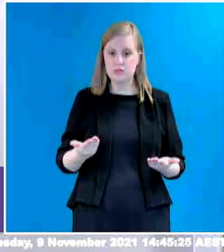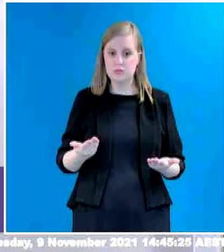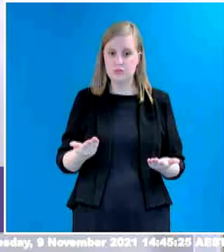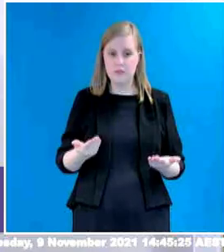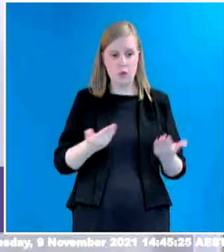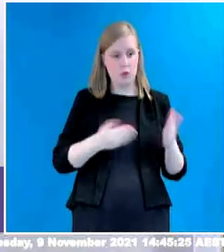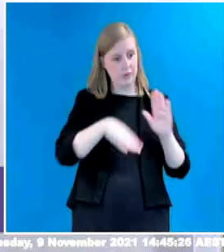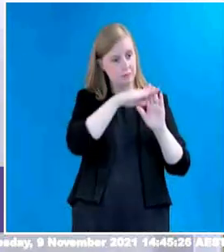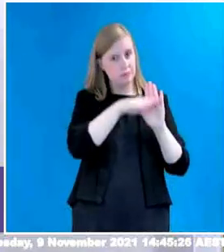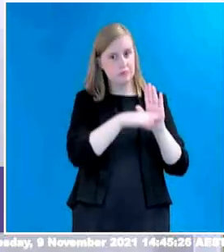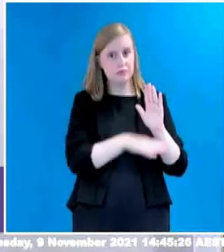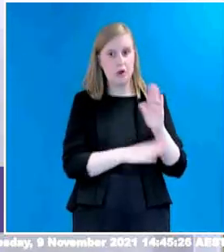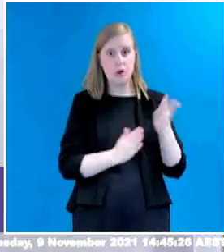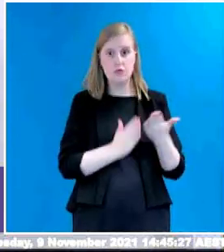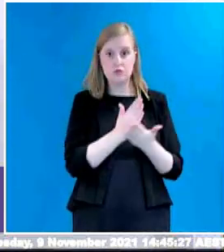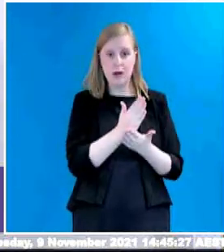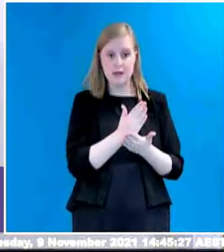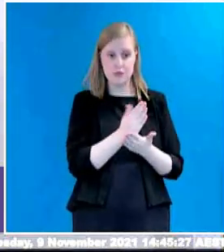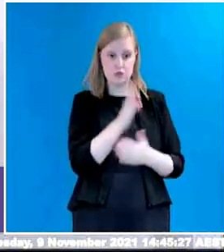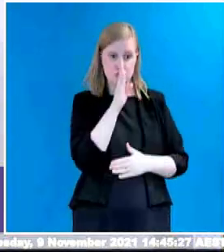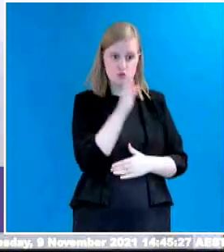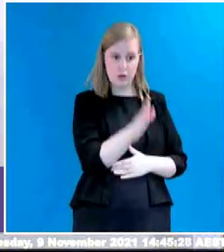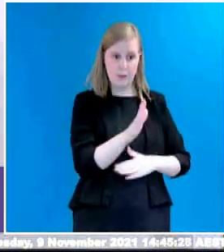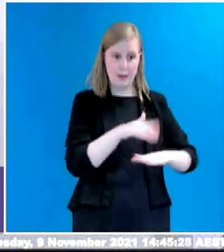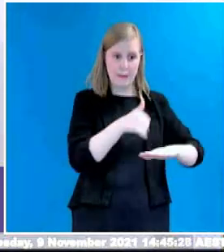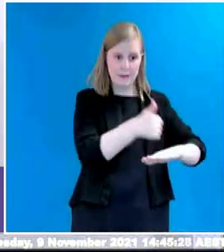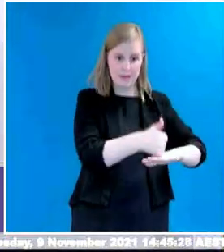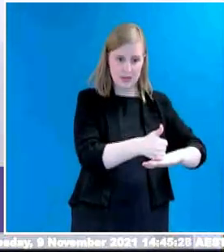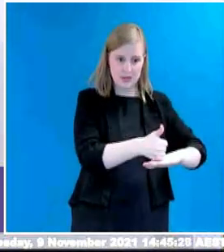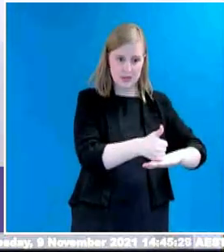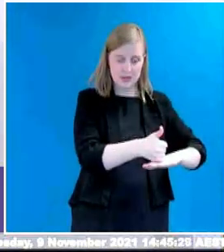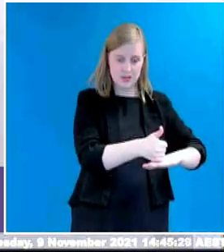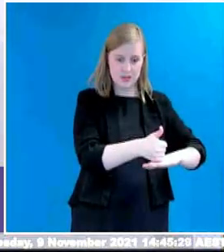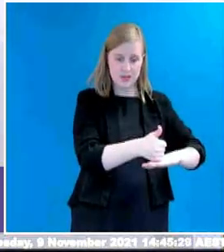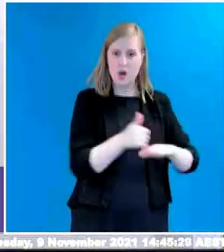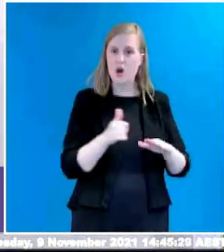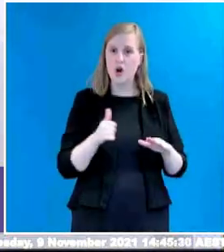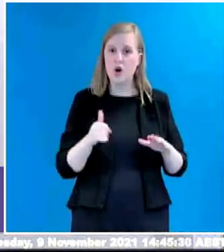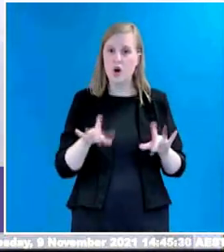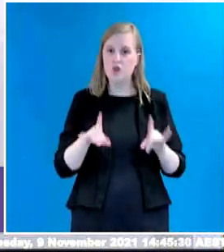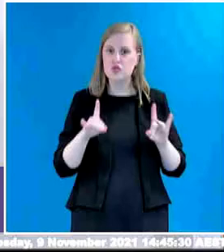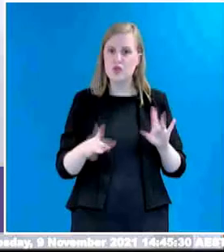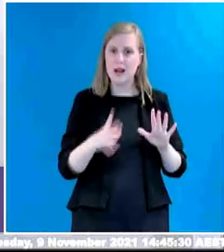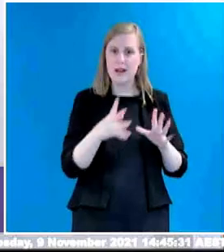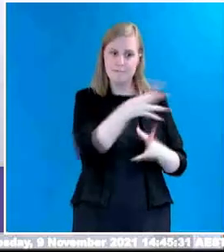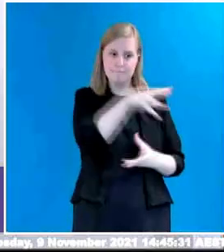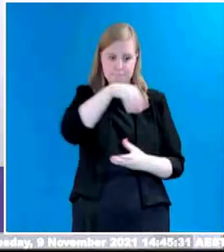rights, how are they in the Australian law practice and policy?